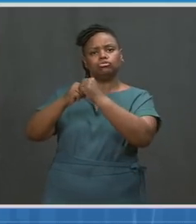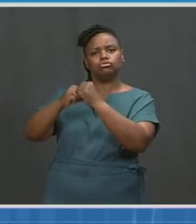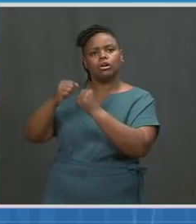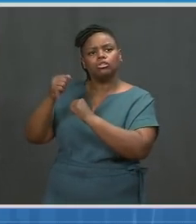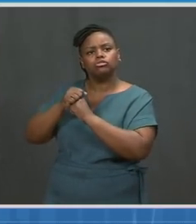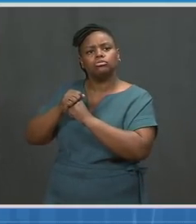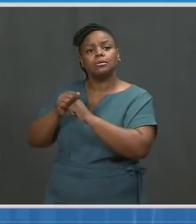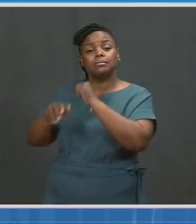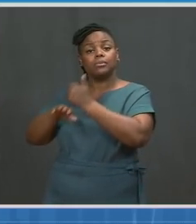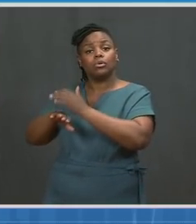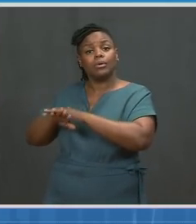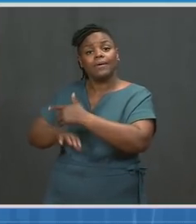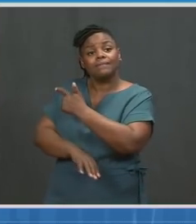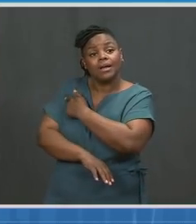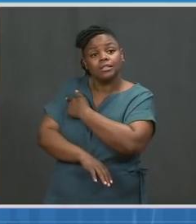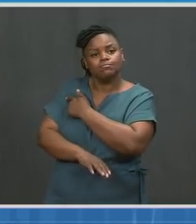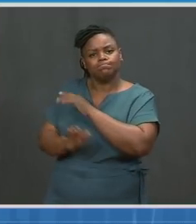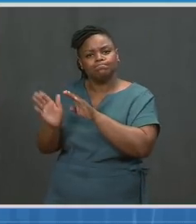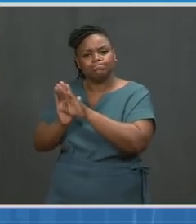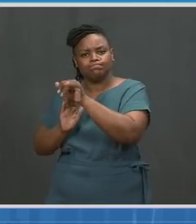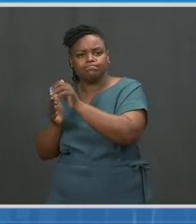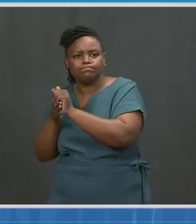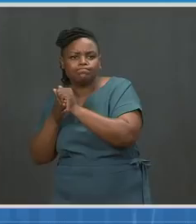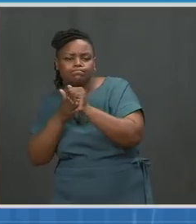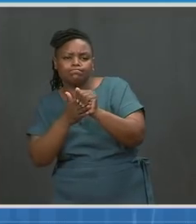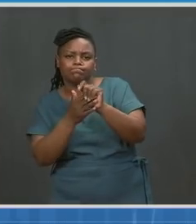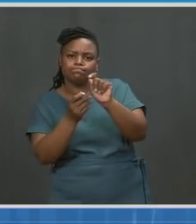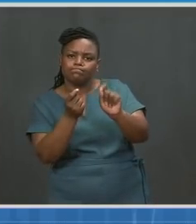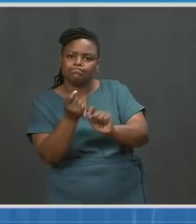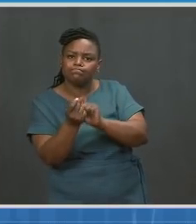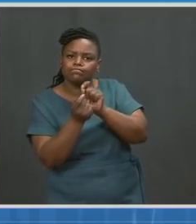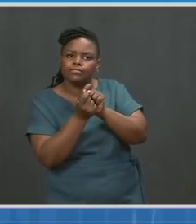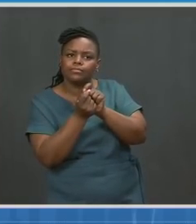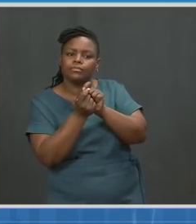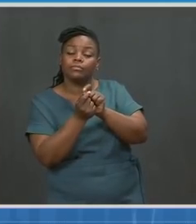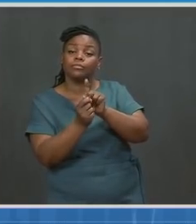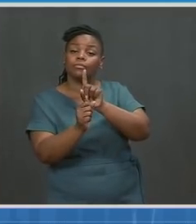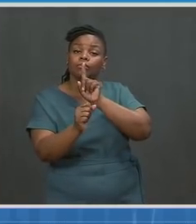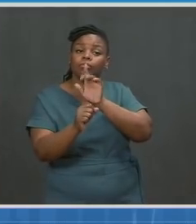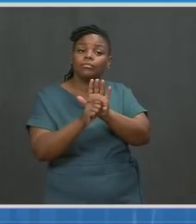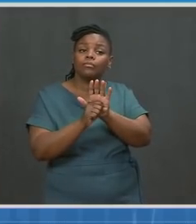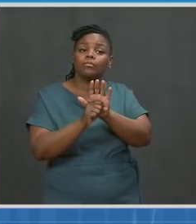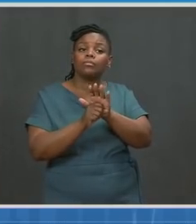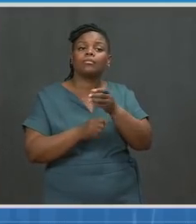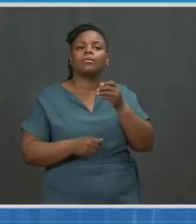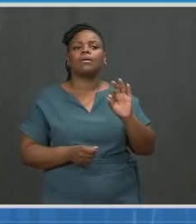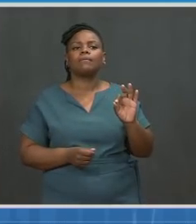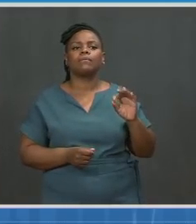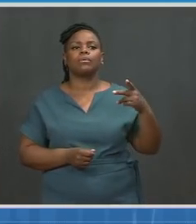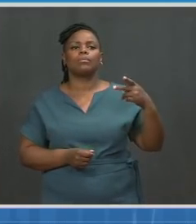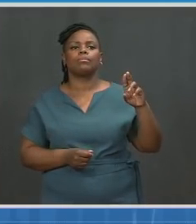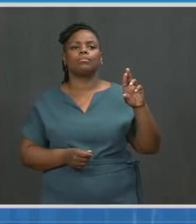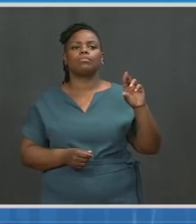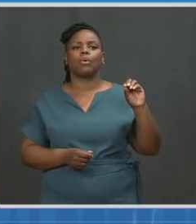that led to the precise correct conformation of the spike protein which proved to be so immunogenic